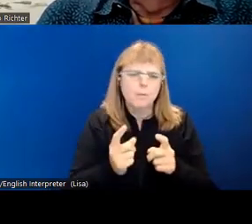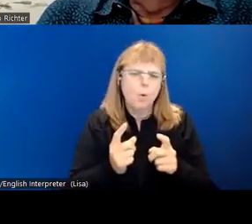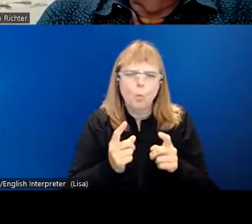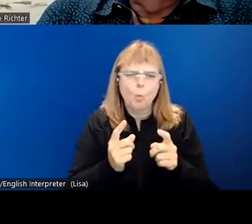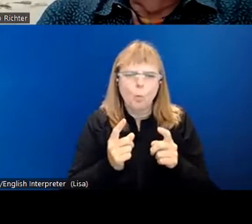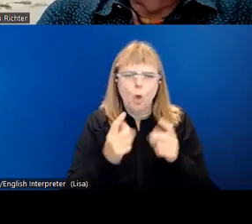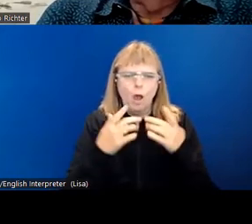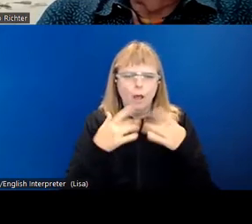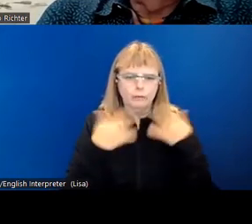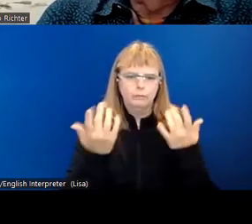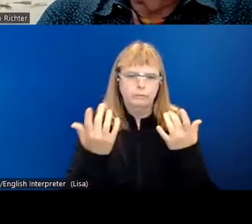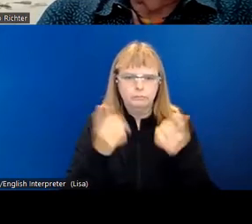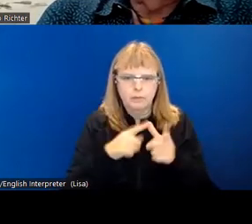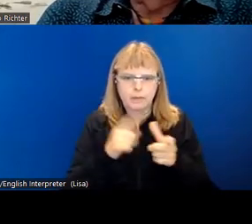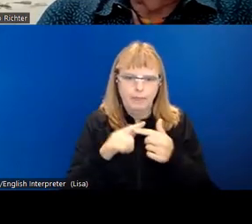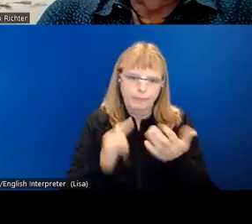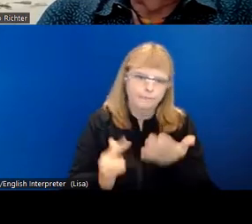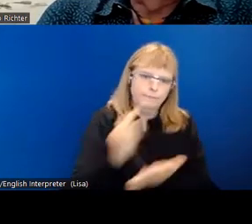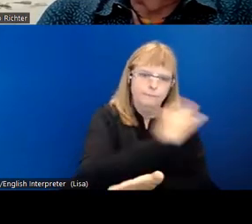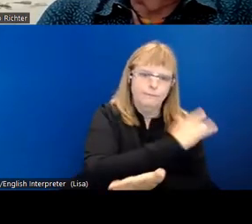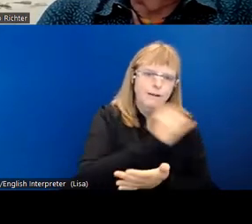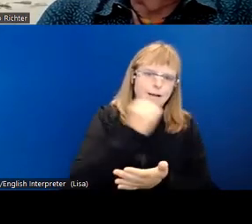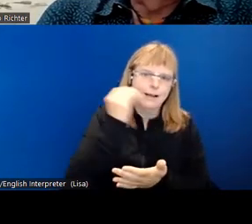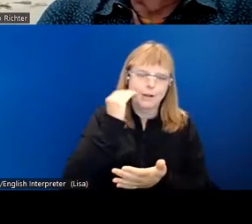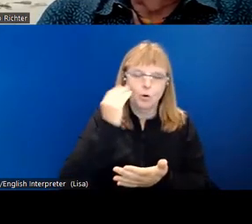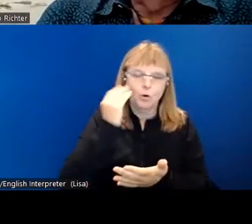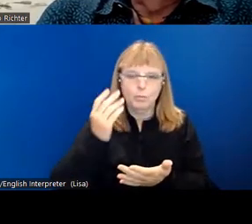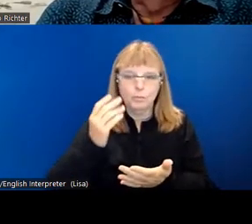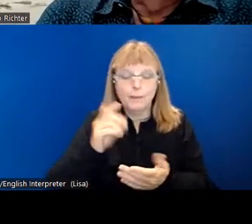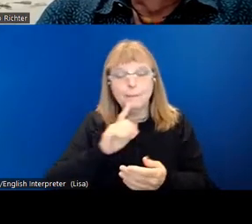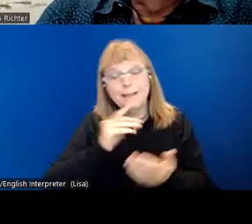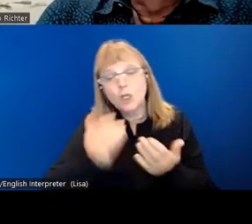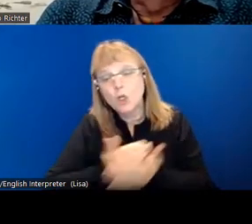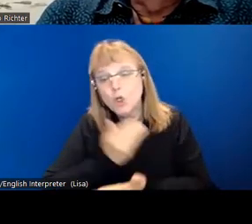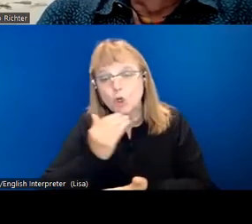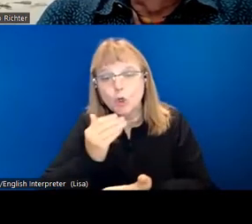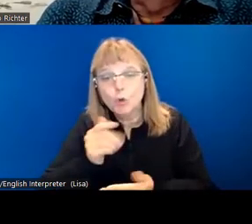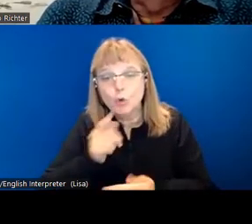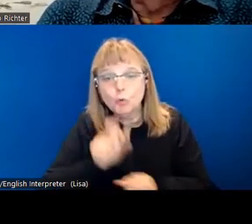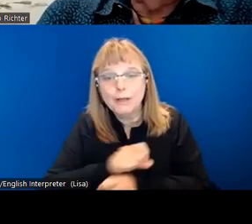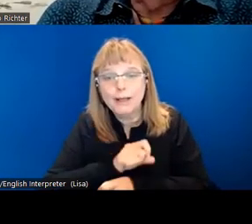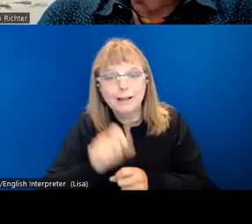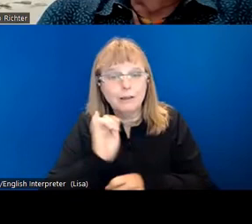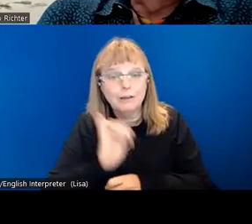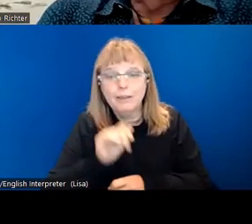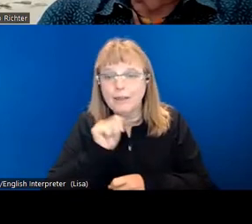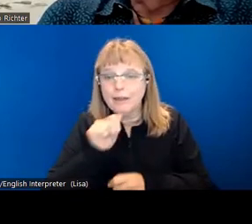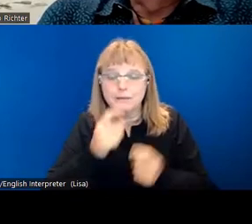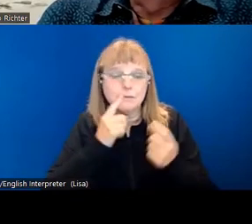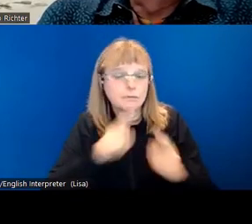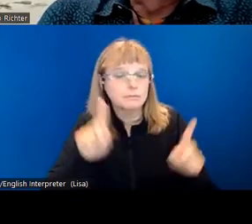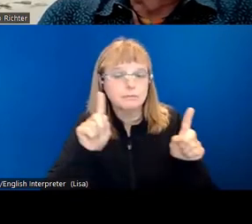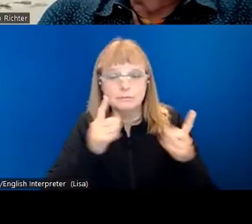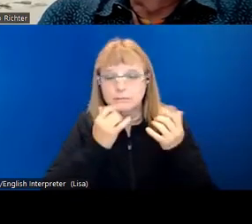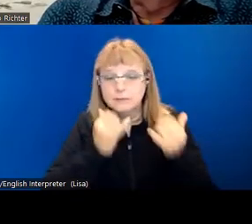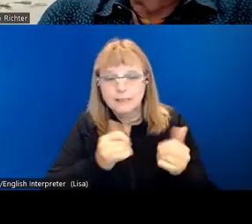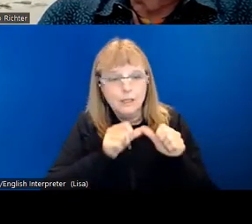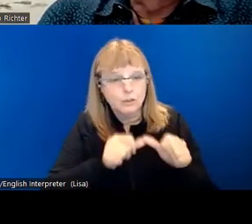we're in a new reality where also in regards to the climate, that is not a sustainable model and we need to really think of different ways